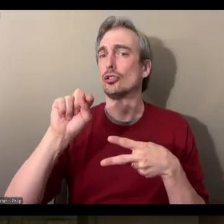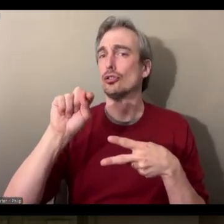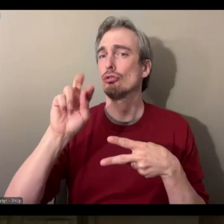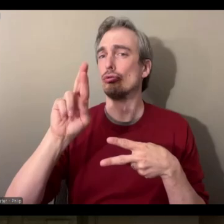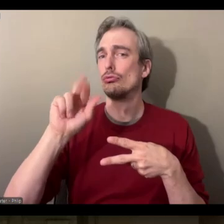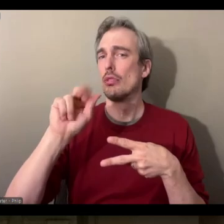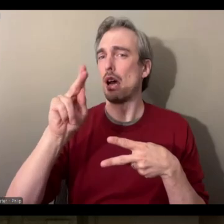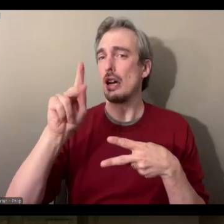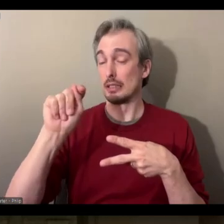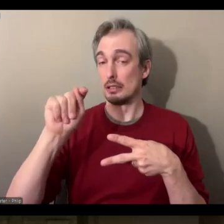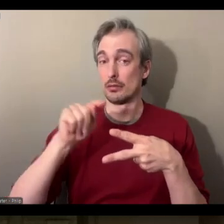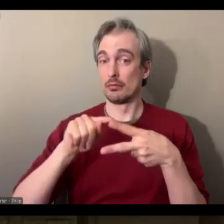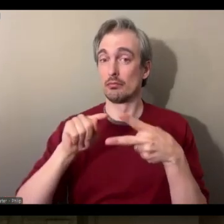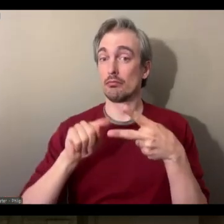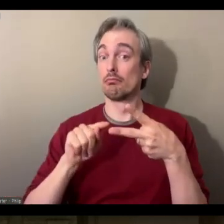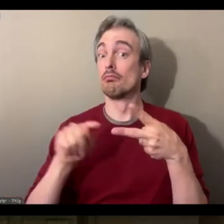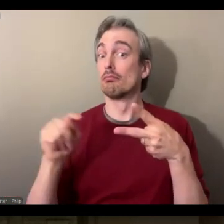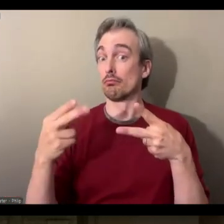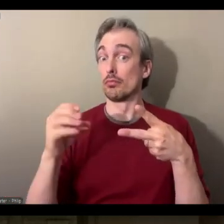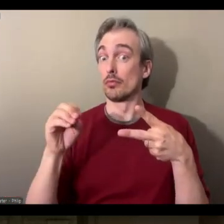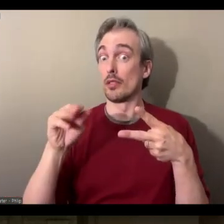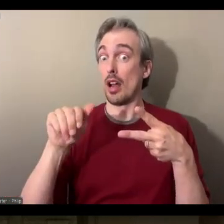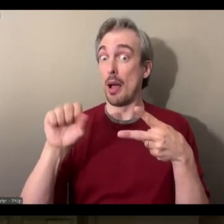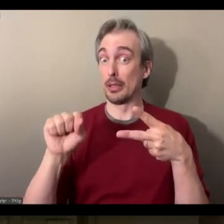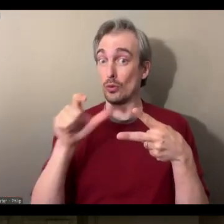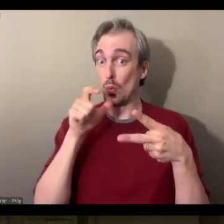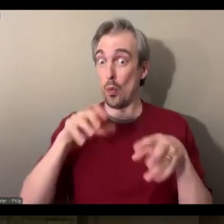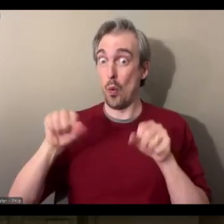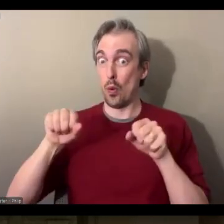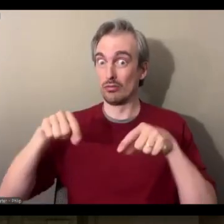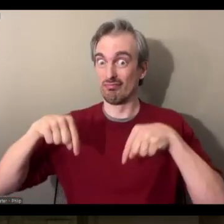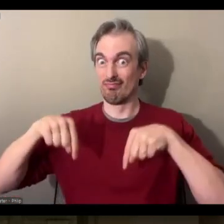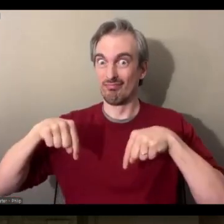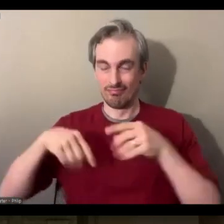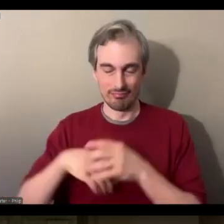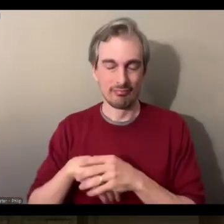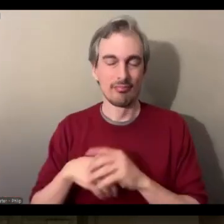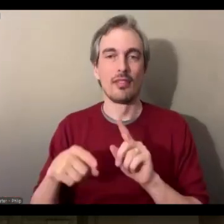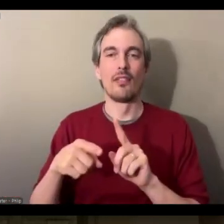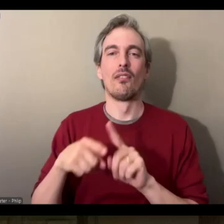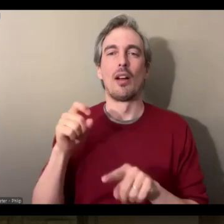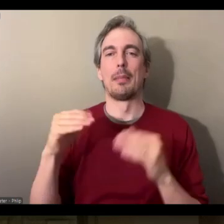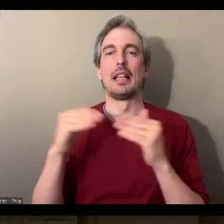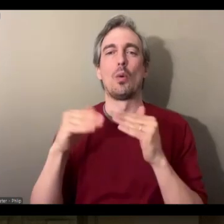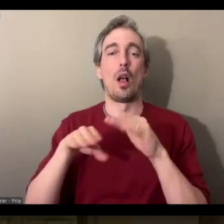To get to that point in time for those folks to do the work in a fashion that would launch the